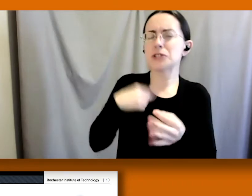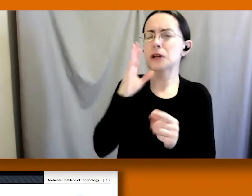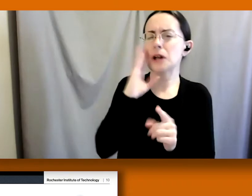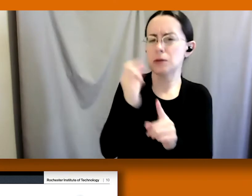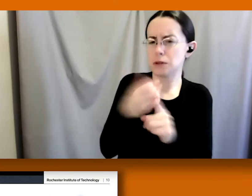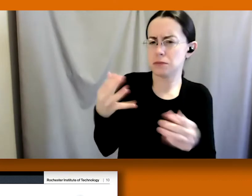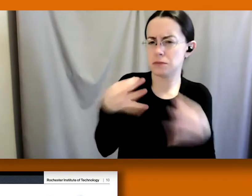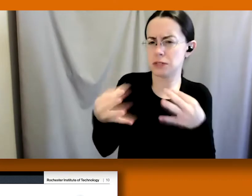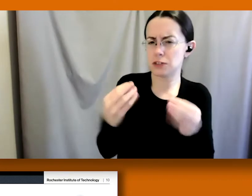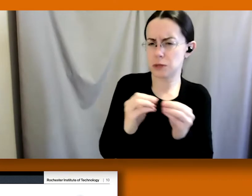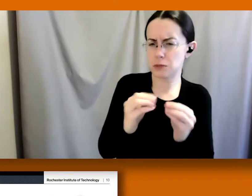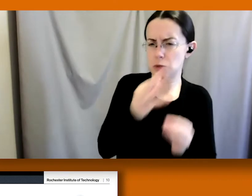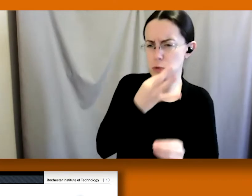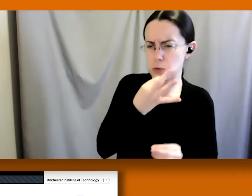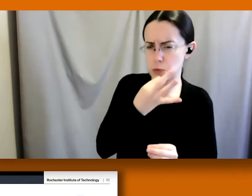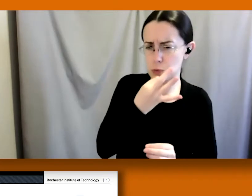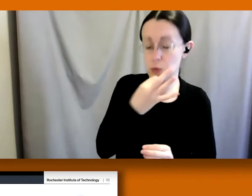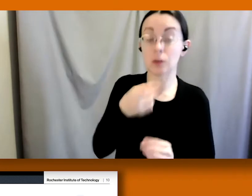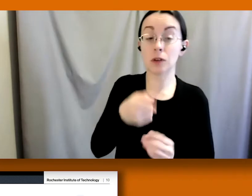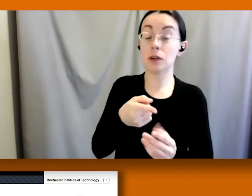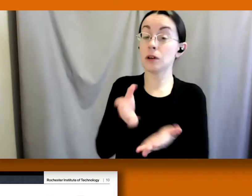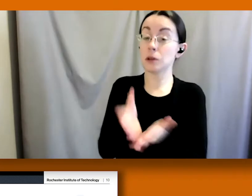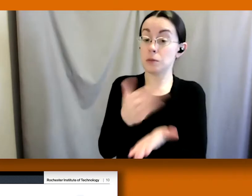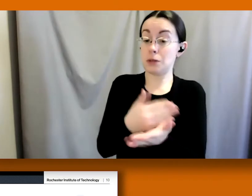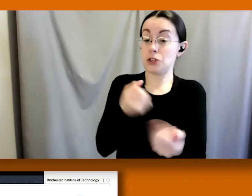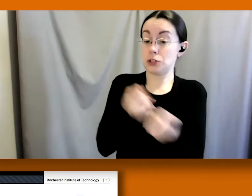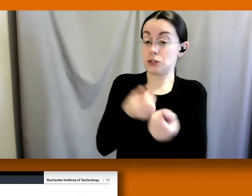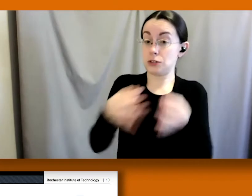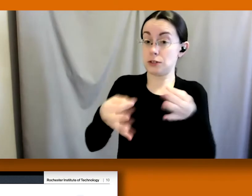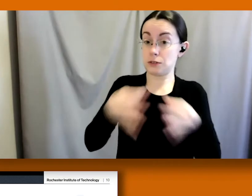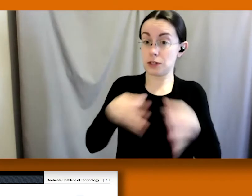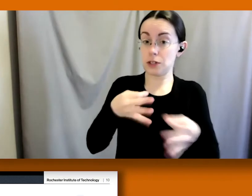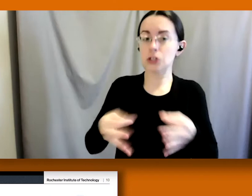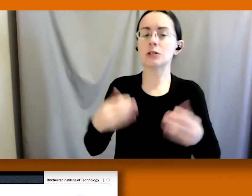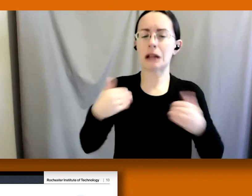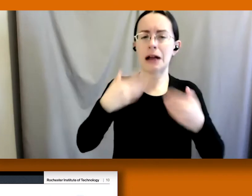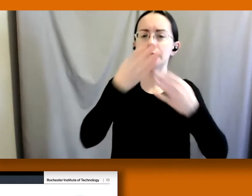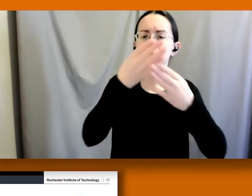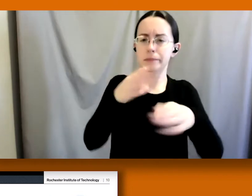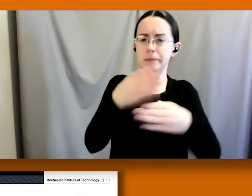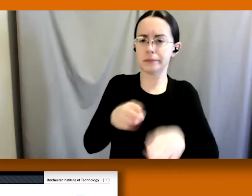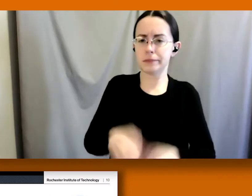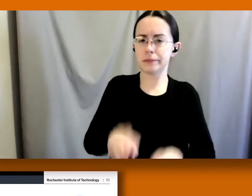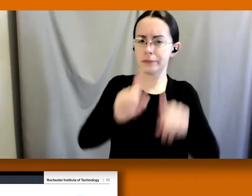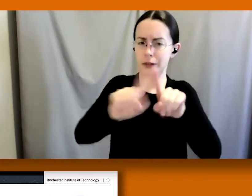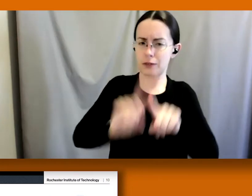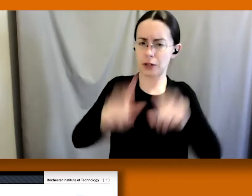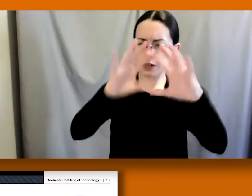um, that does have a breakdown of all the different categories